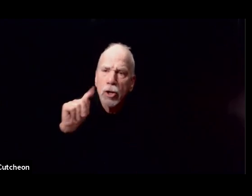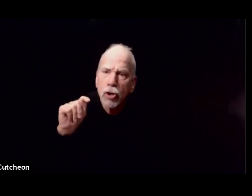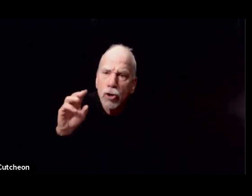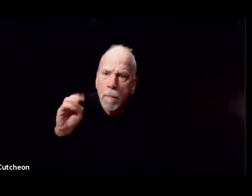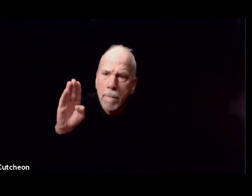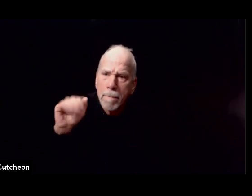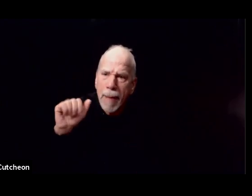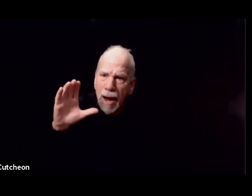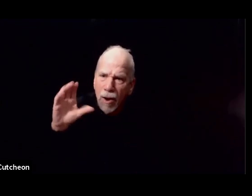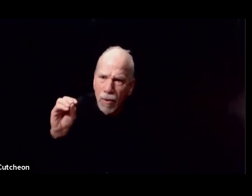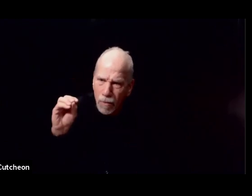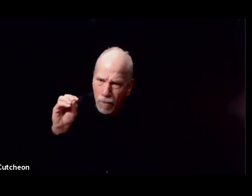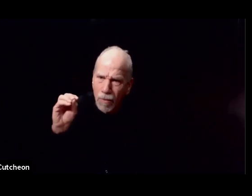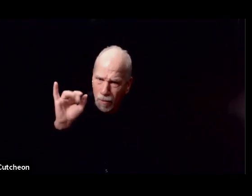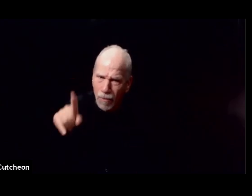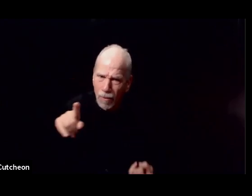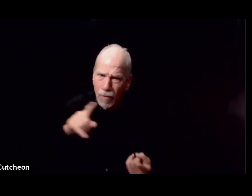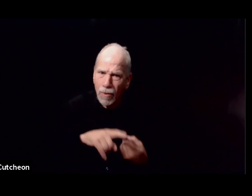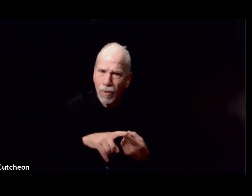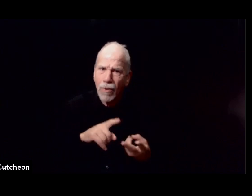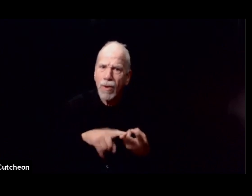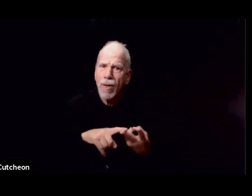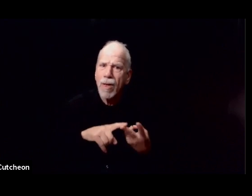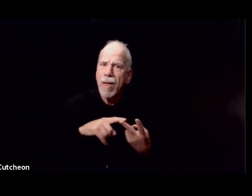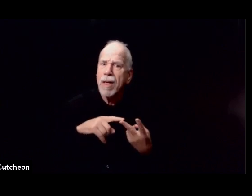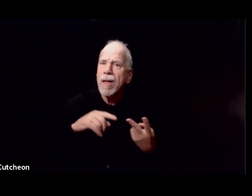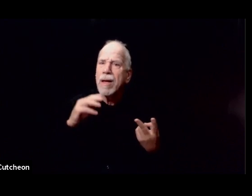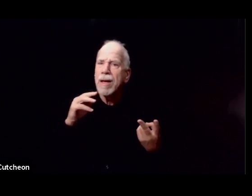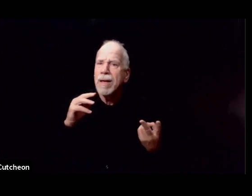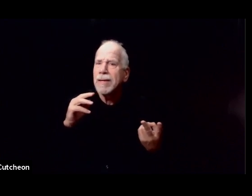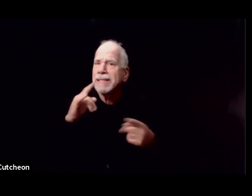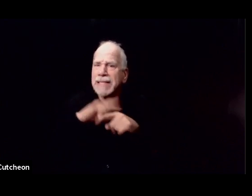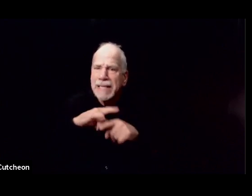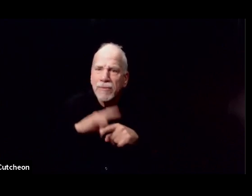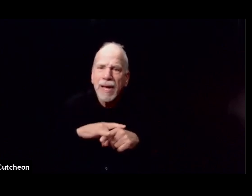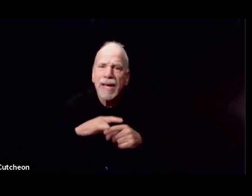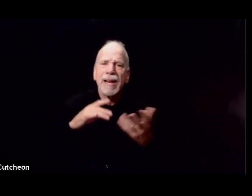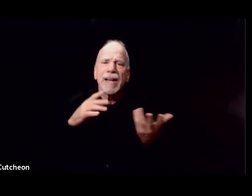also disproportionately affected by commercial tobacco. It's very clear that smoking